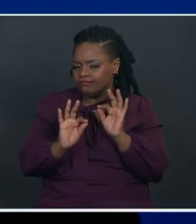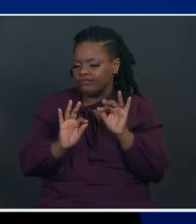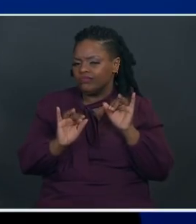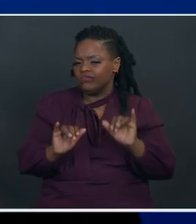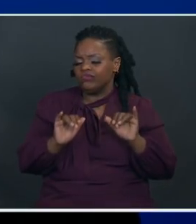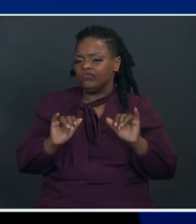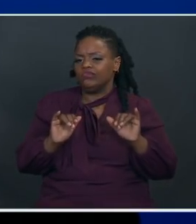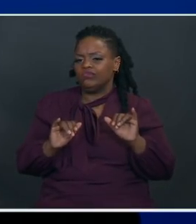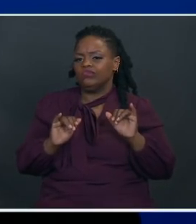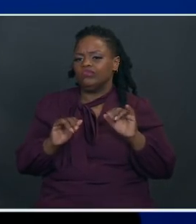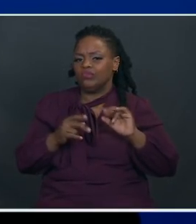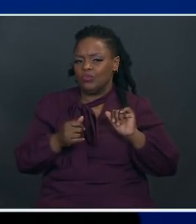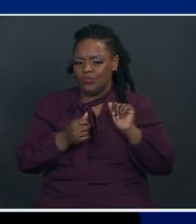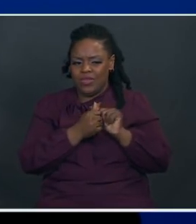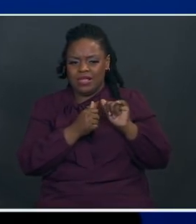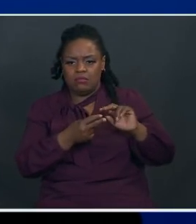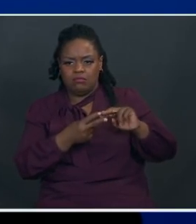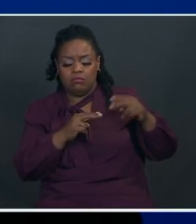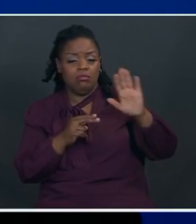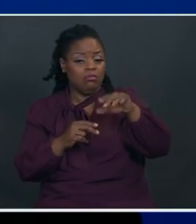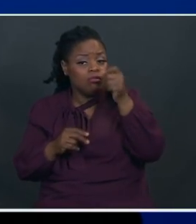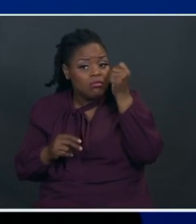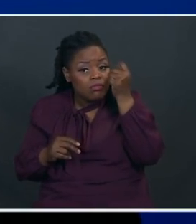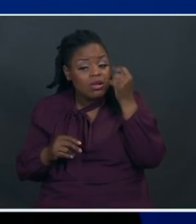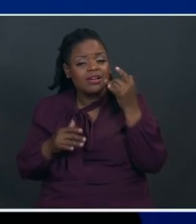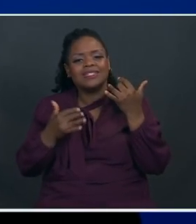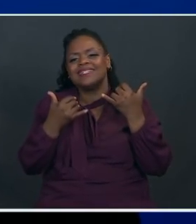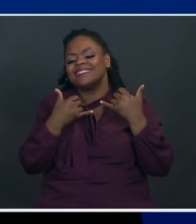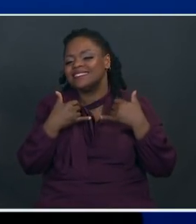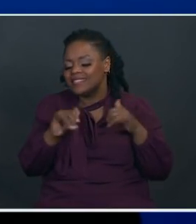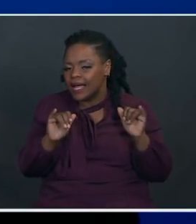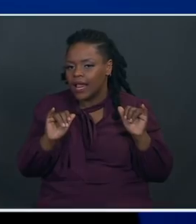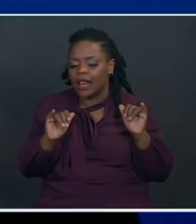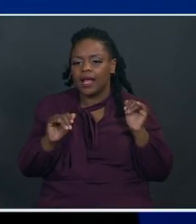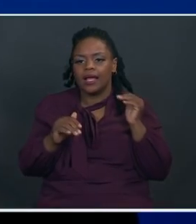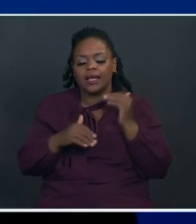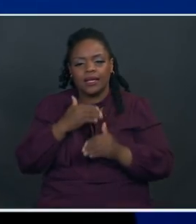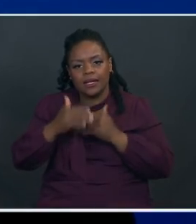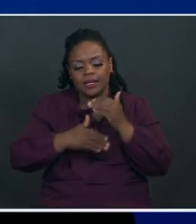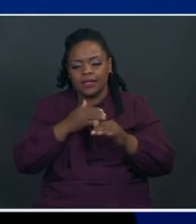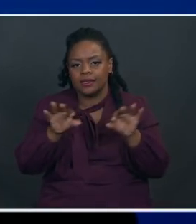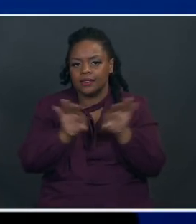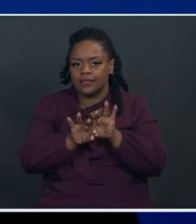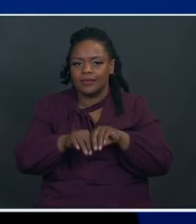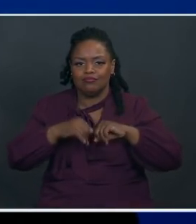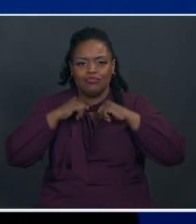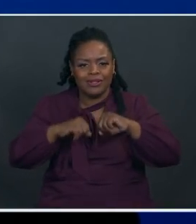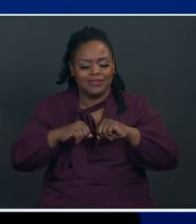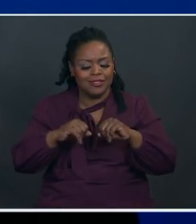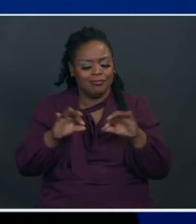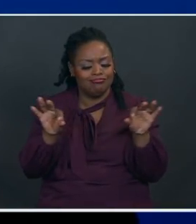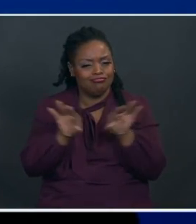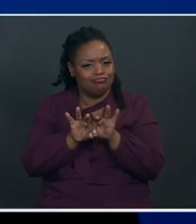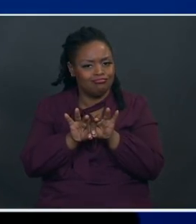it still is well within the cushion of protection. So, you could diminish the vaccine induced